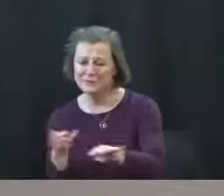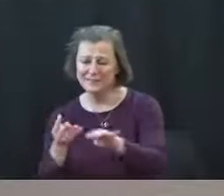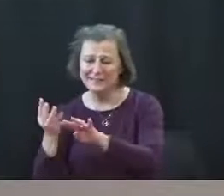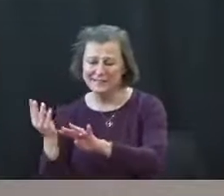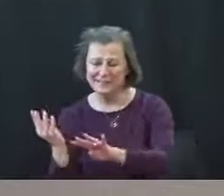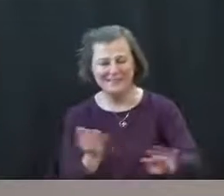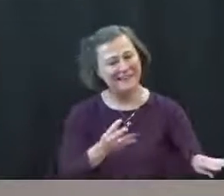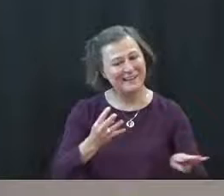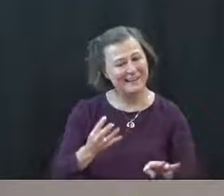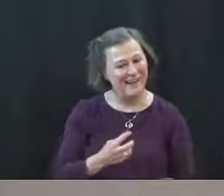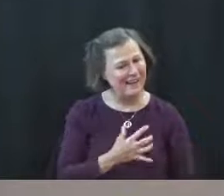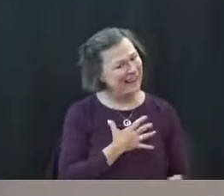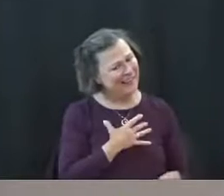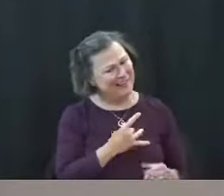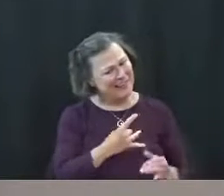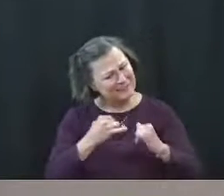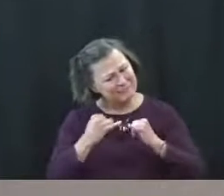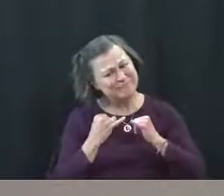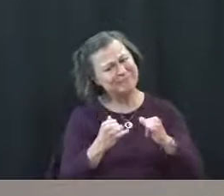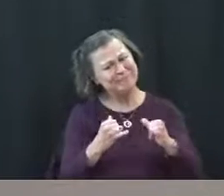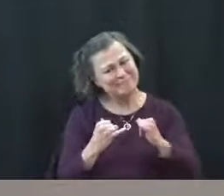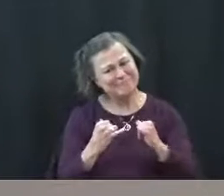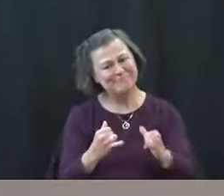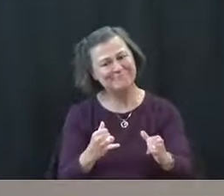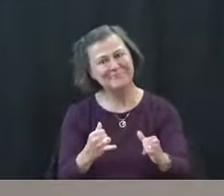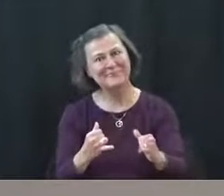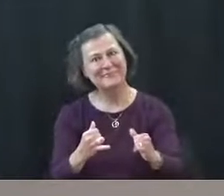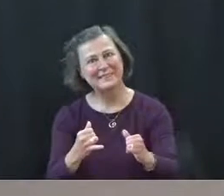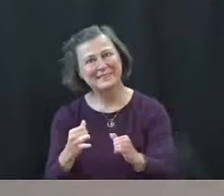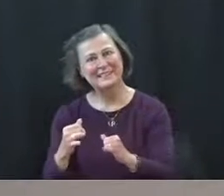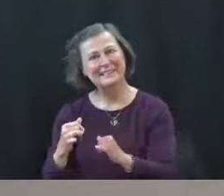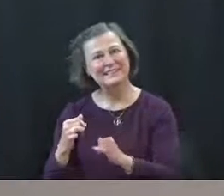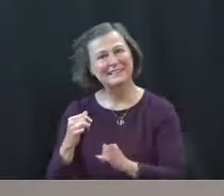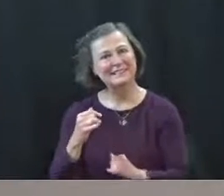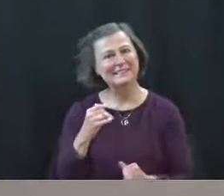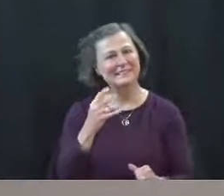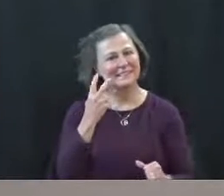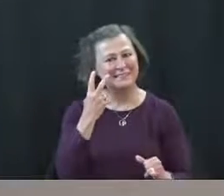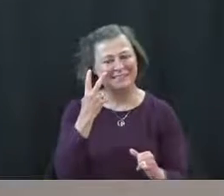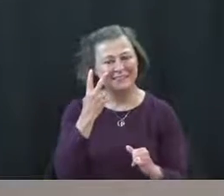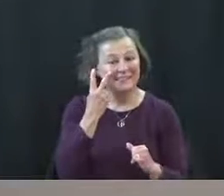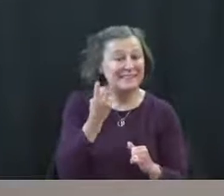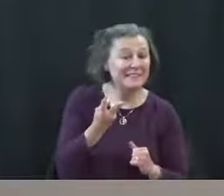I'd like to be that river, see what I might find.